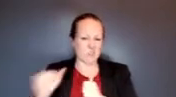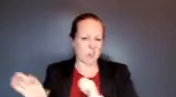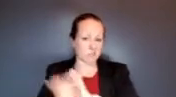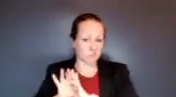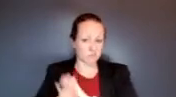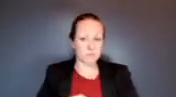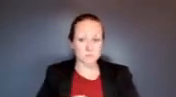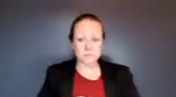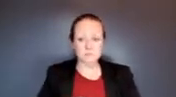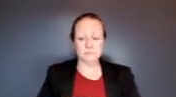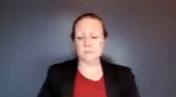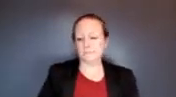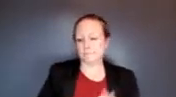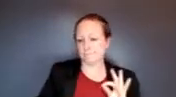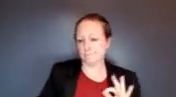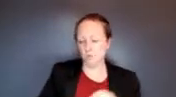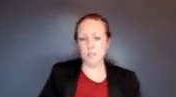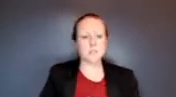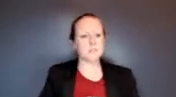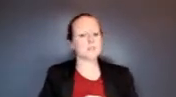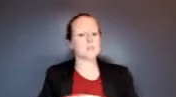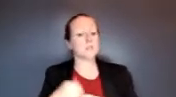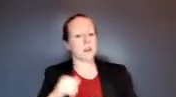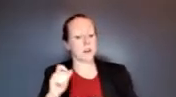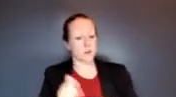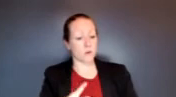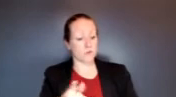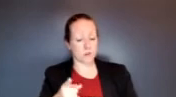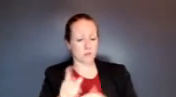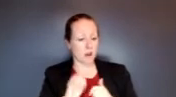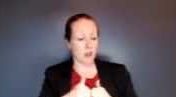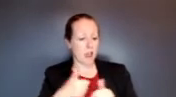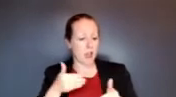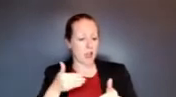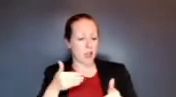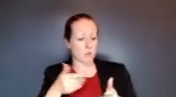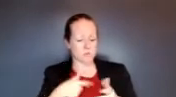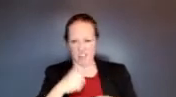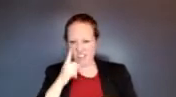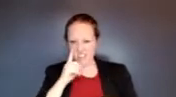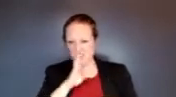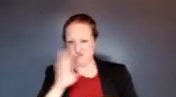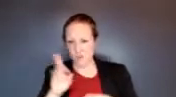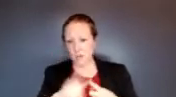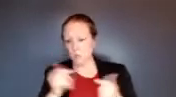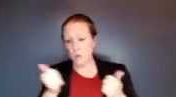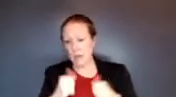Maria Crowley: Great. Another question, how closely do you think this is directed to anyone? How closely to all of